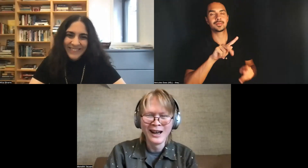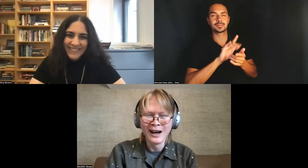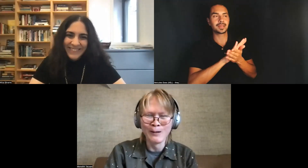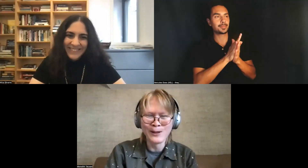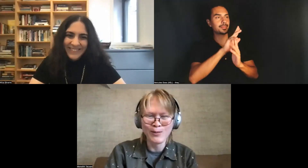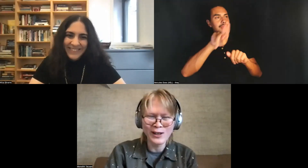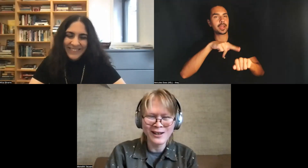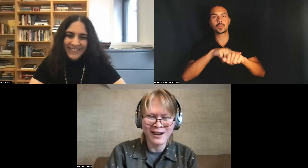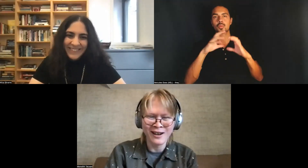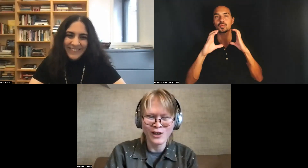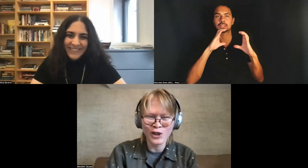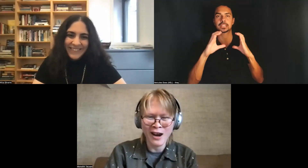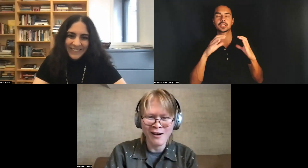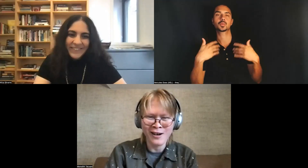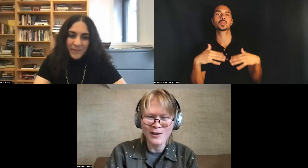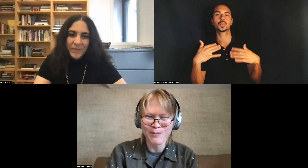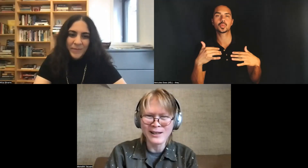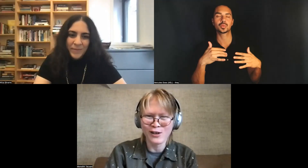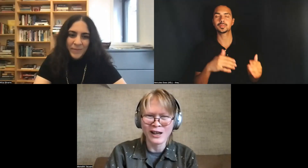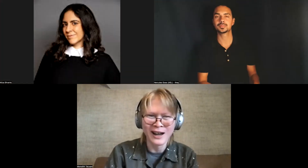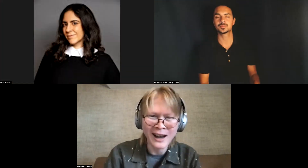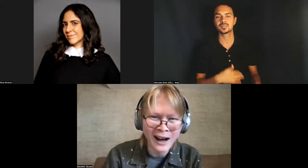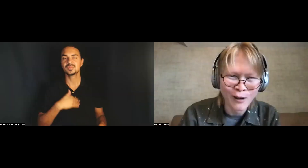from that conversation.